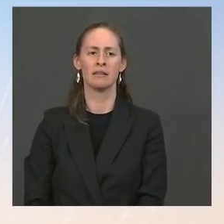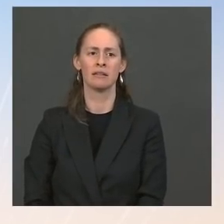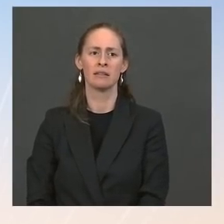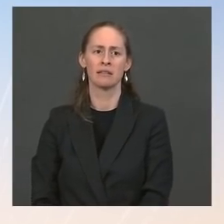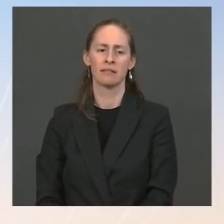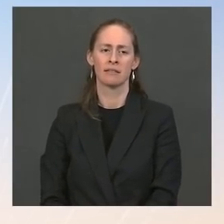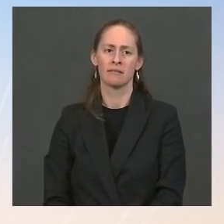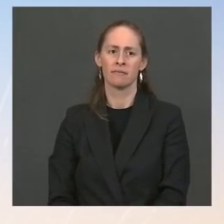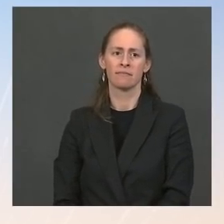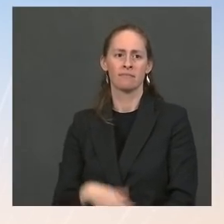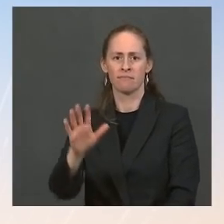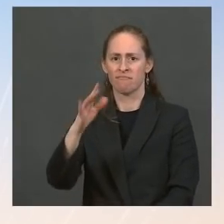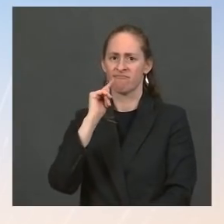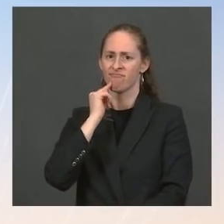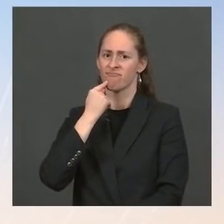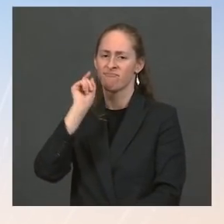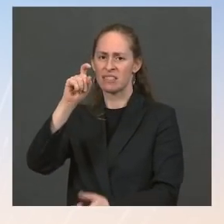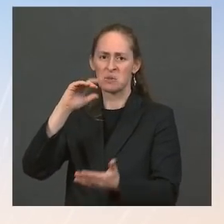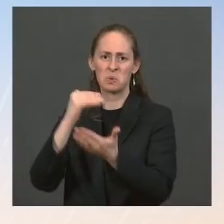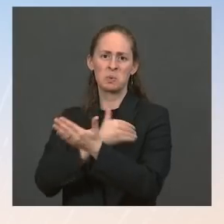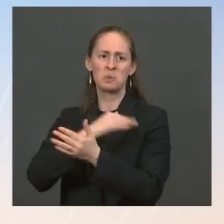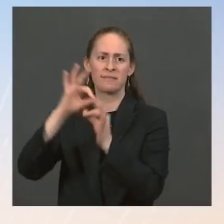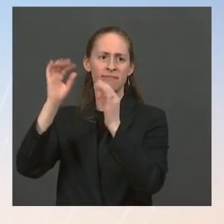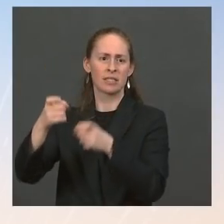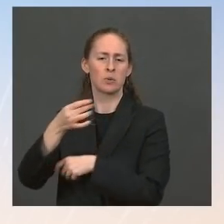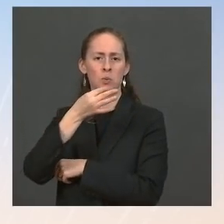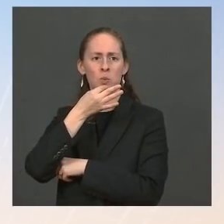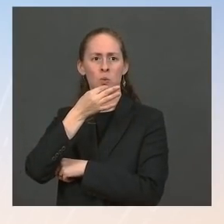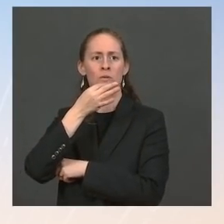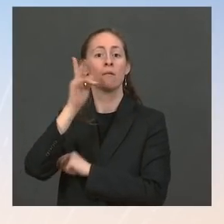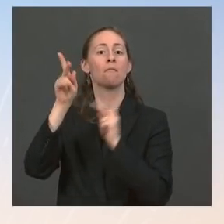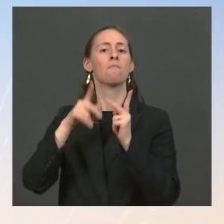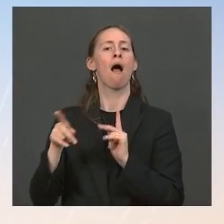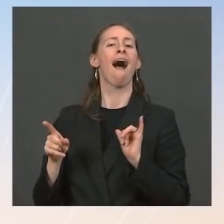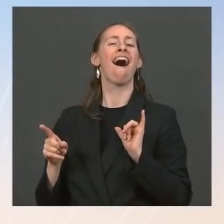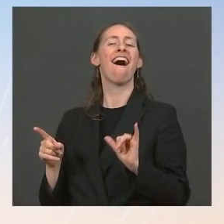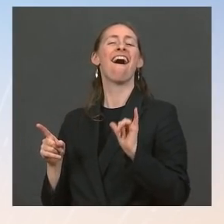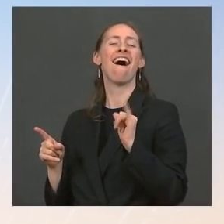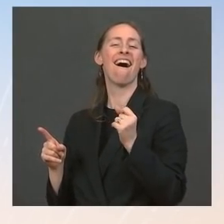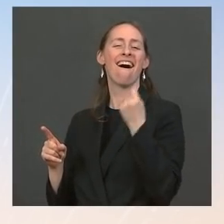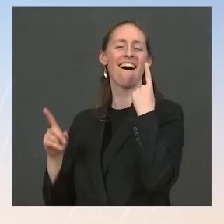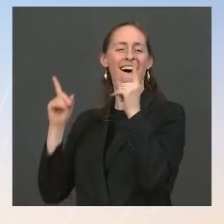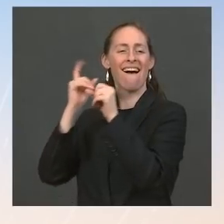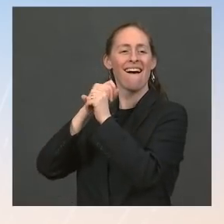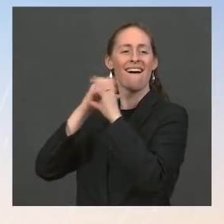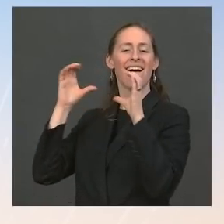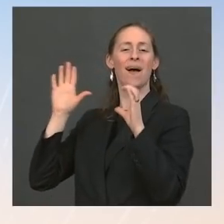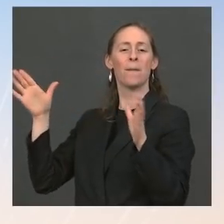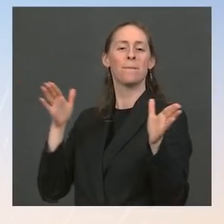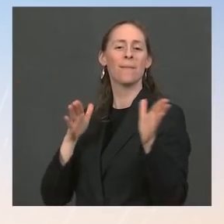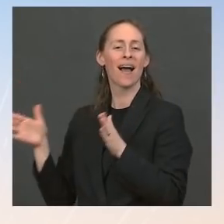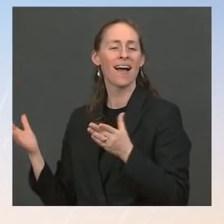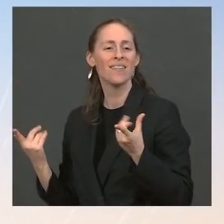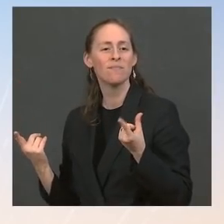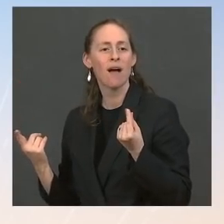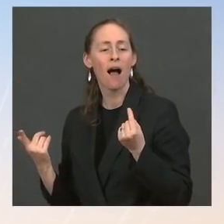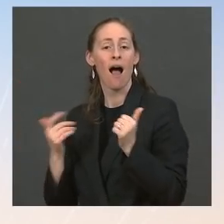and show people visually what the impact will be so they can understand how it will help impact their lives. Go ahead.